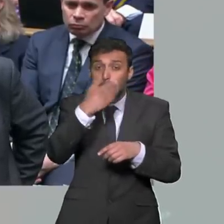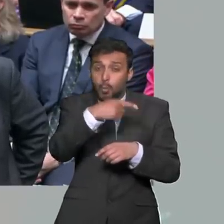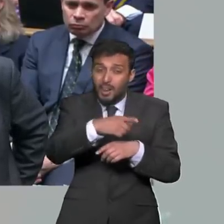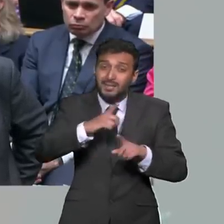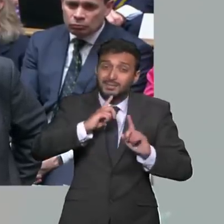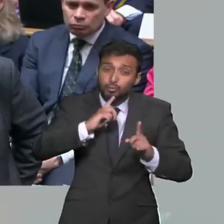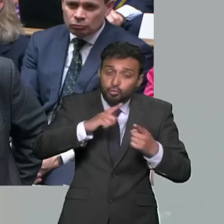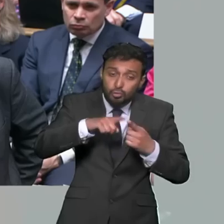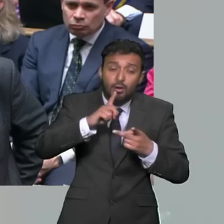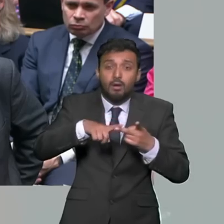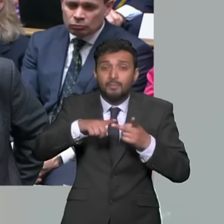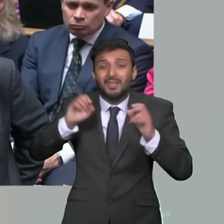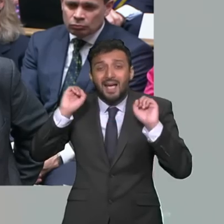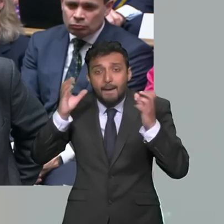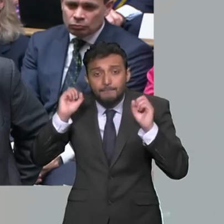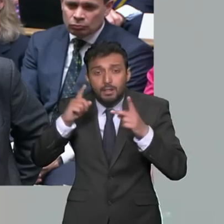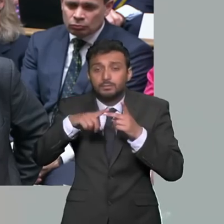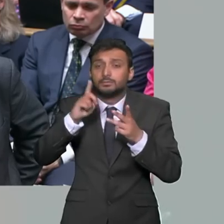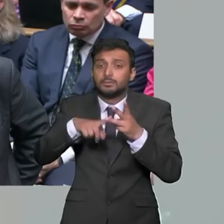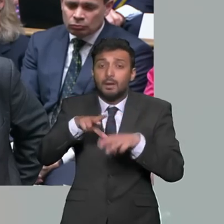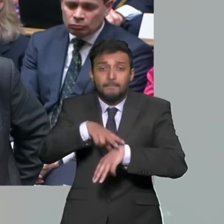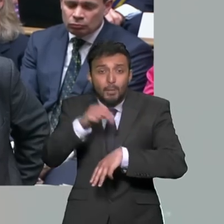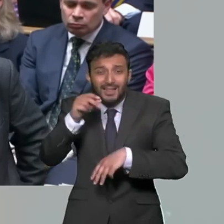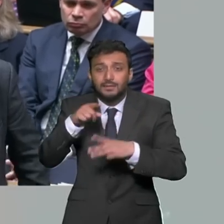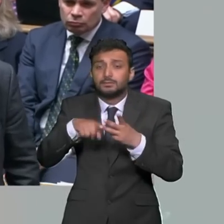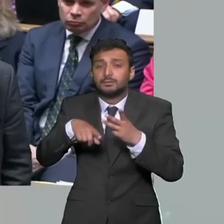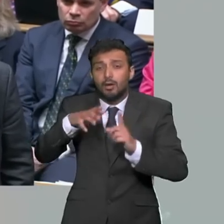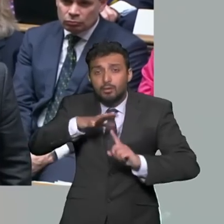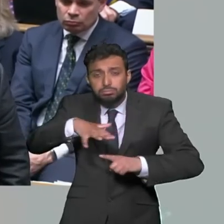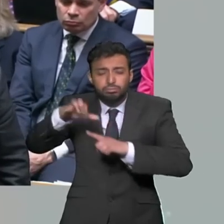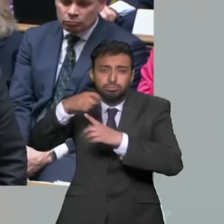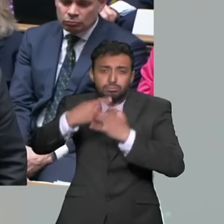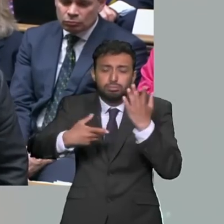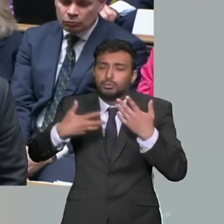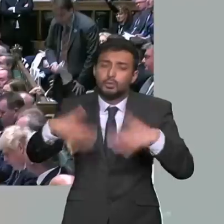Air Ambulance and Dyfed-Powys police for their heroic and continuing response to the community?